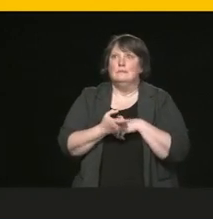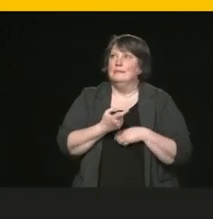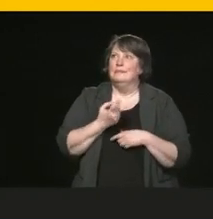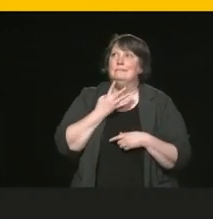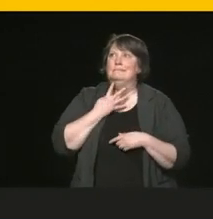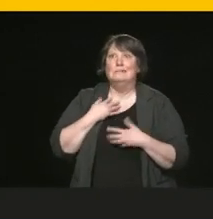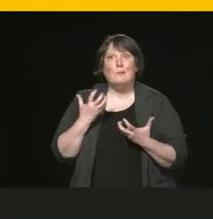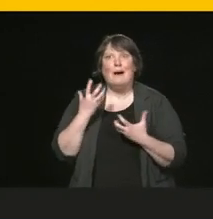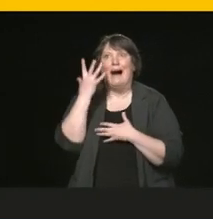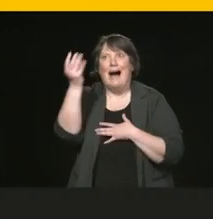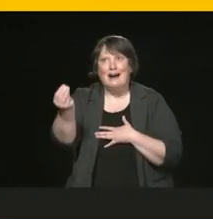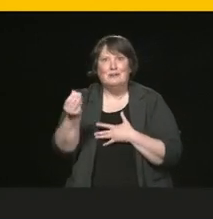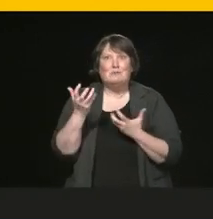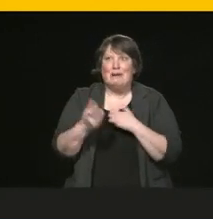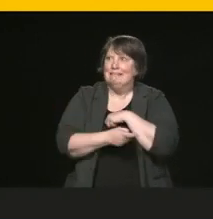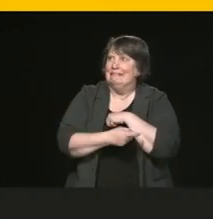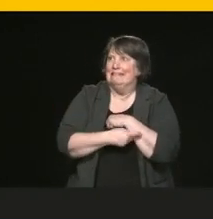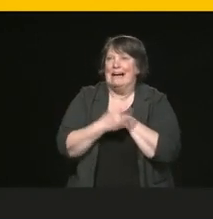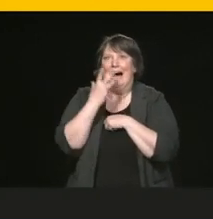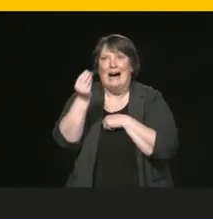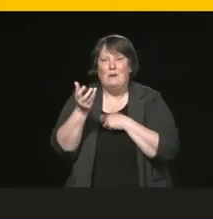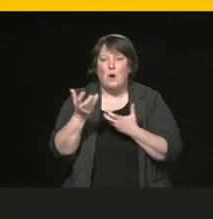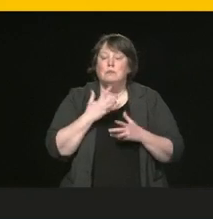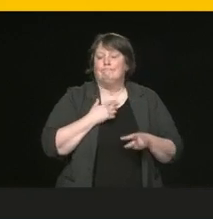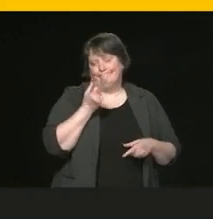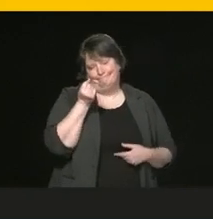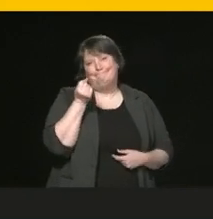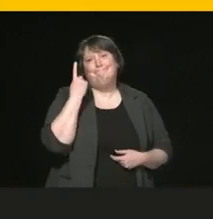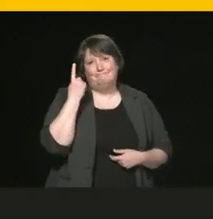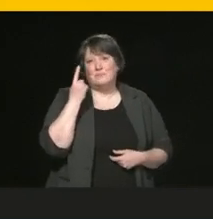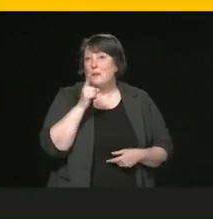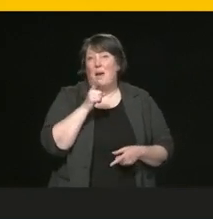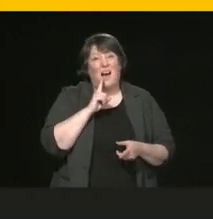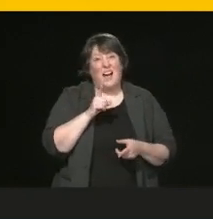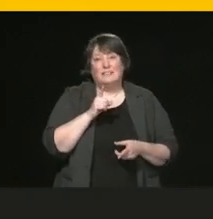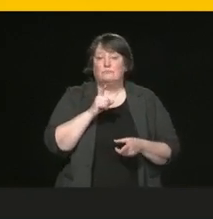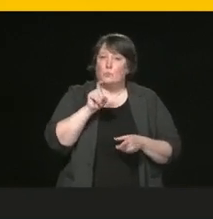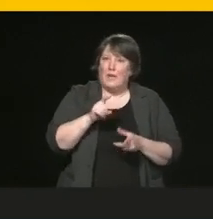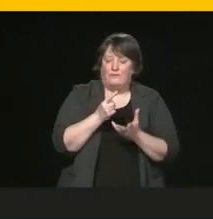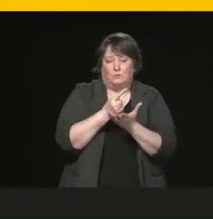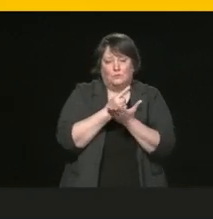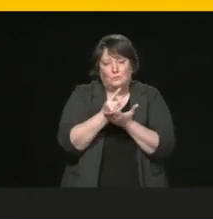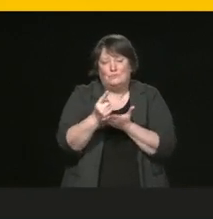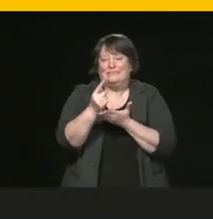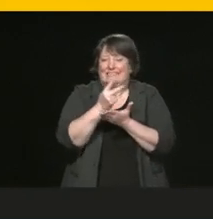ARE LOOKING OUTSIDE AND WANTING TO GET OUT, WANTING THIS TO BE OVER.